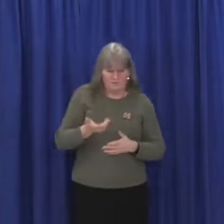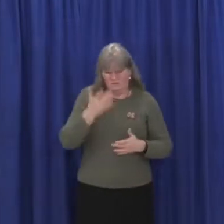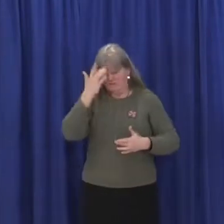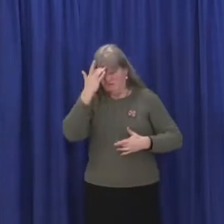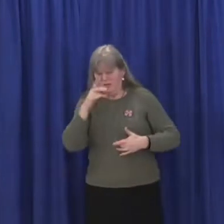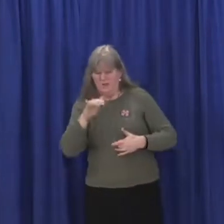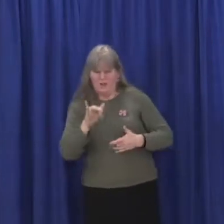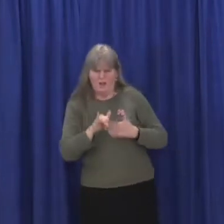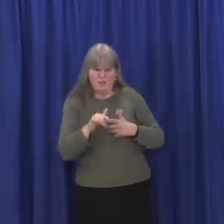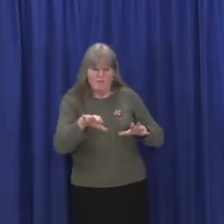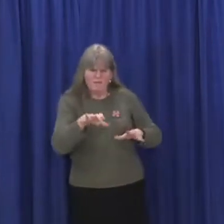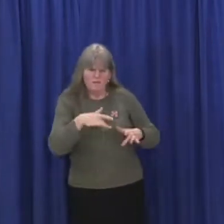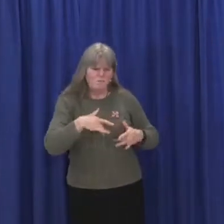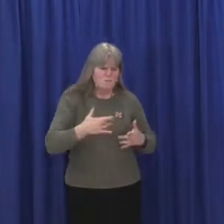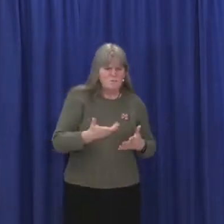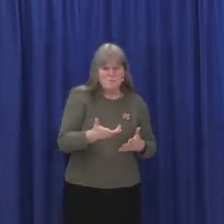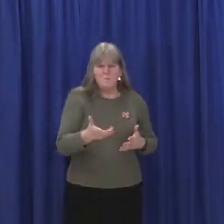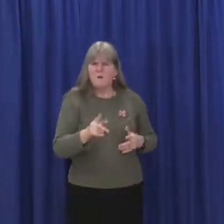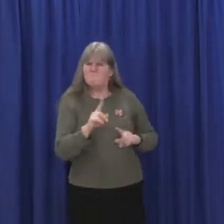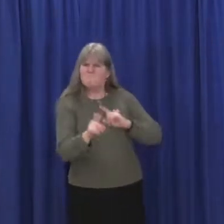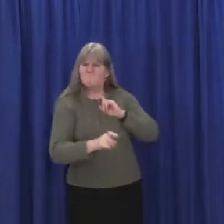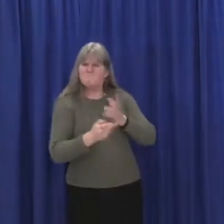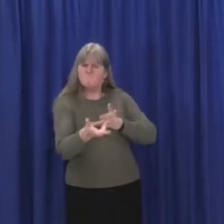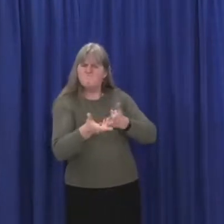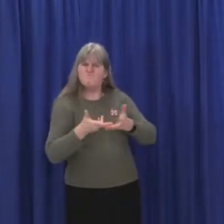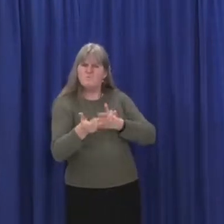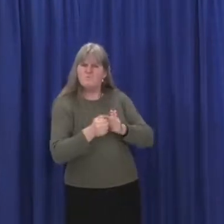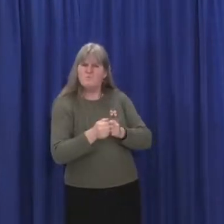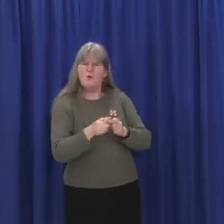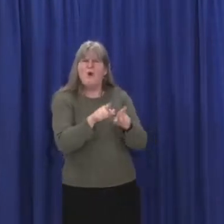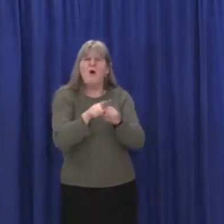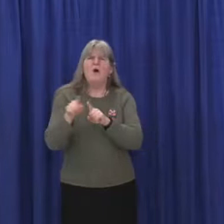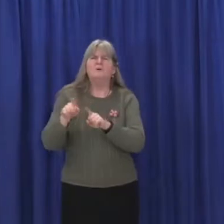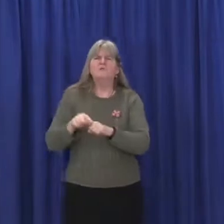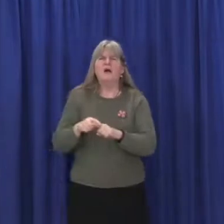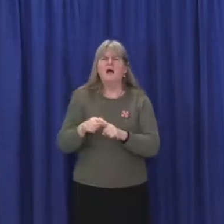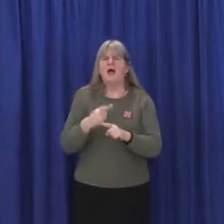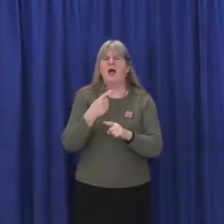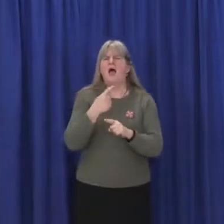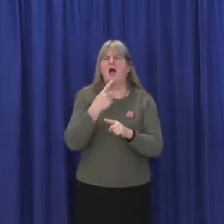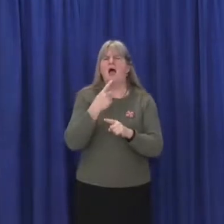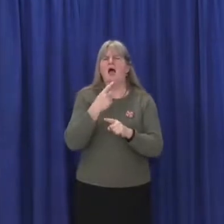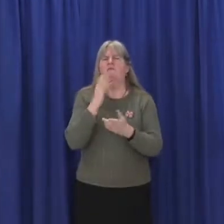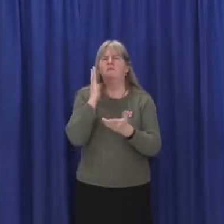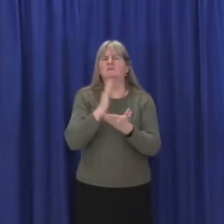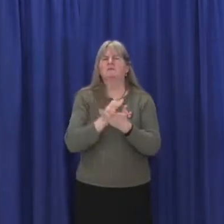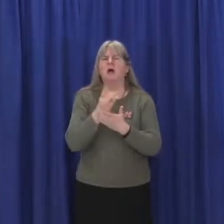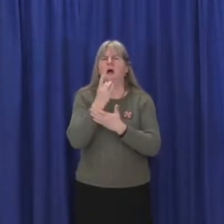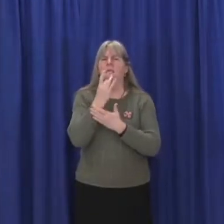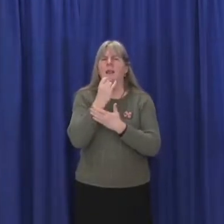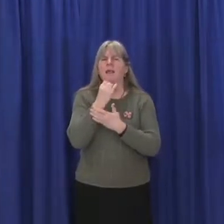symptoms and make use of the stoplight system to determine the responsible next step.